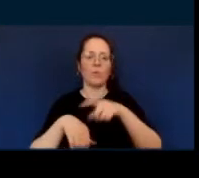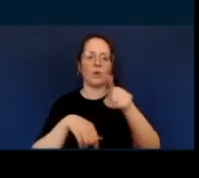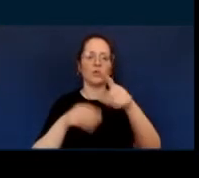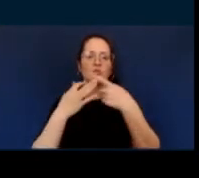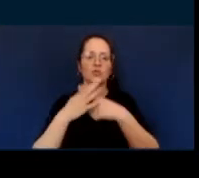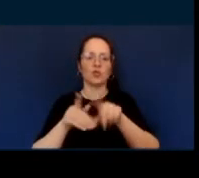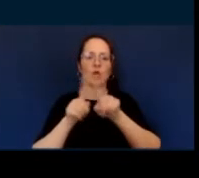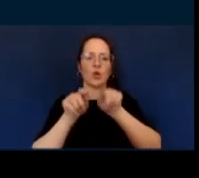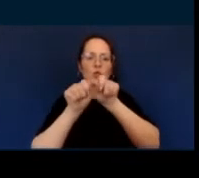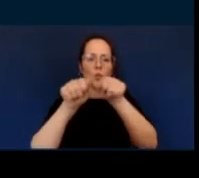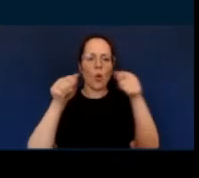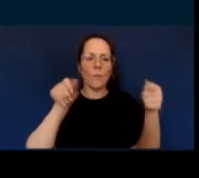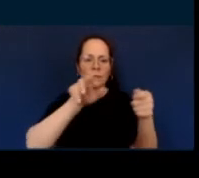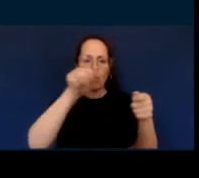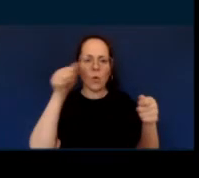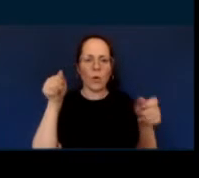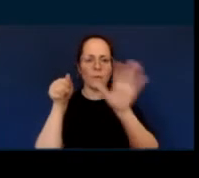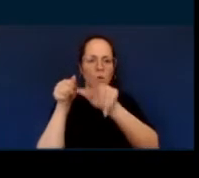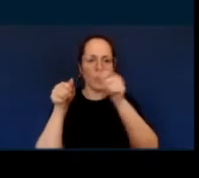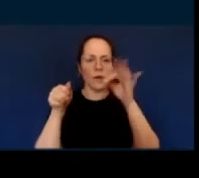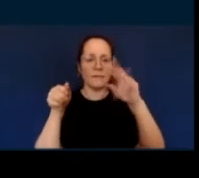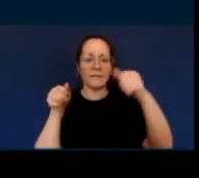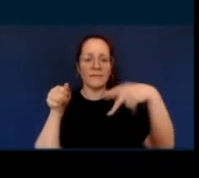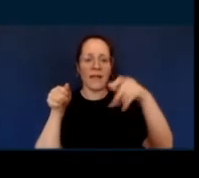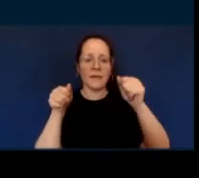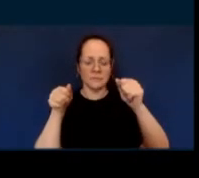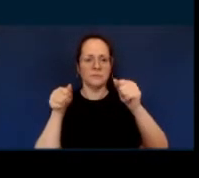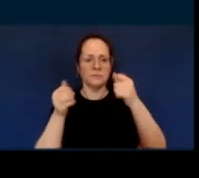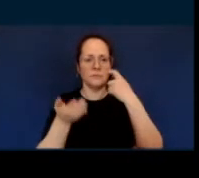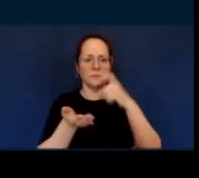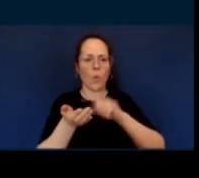FLAPS, YOU DISCOVER THERE'S OHM 1 REPRODUCTIVE SYSTEM AND THAT'S